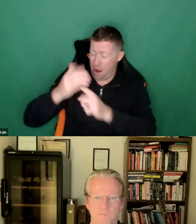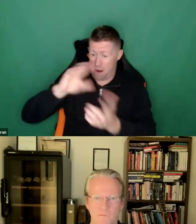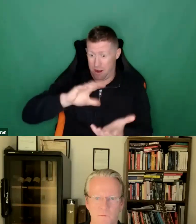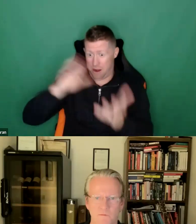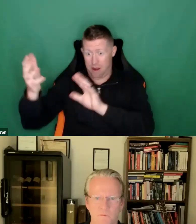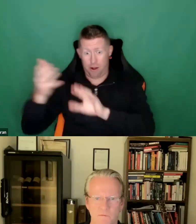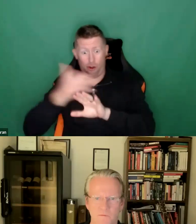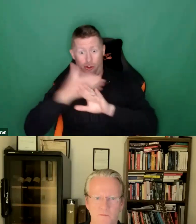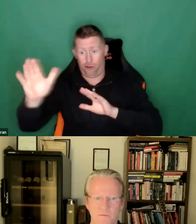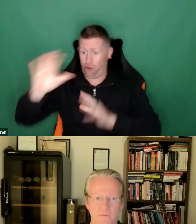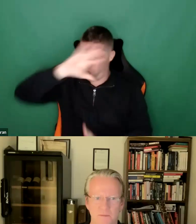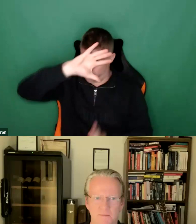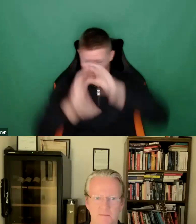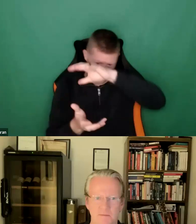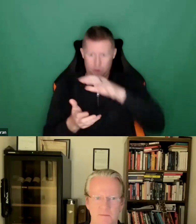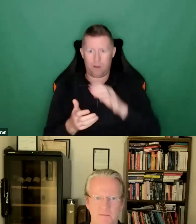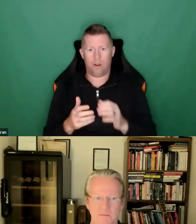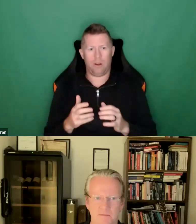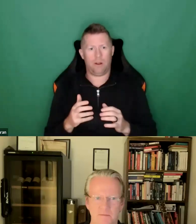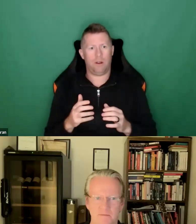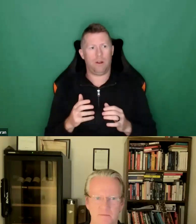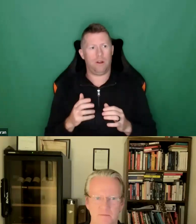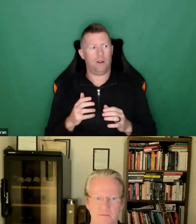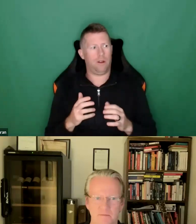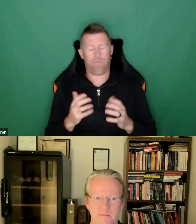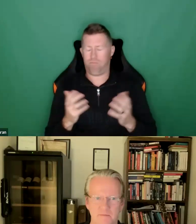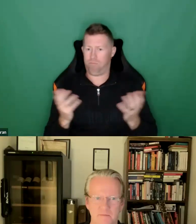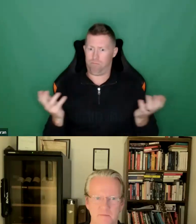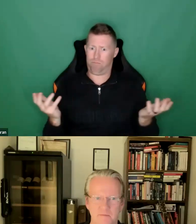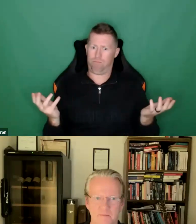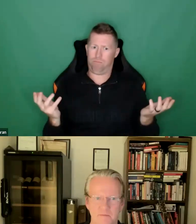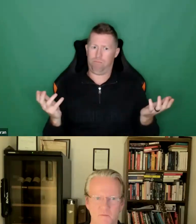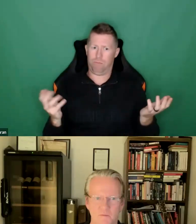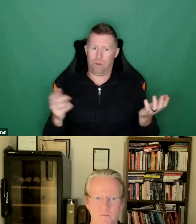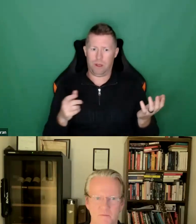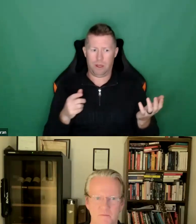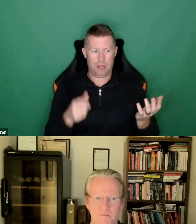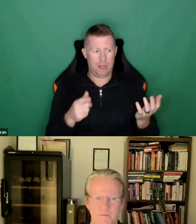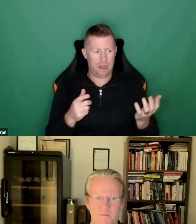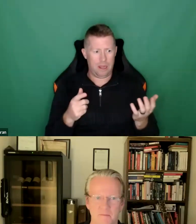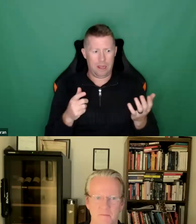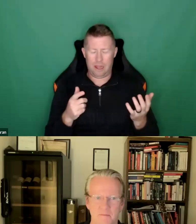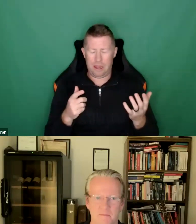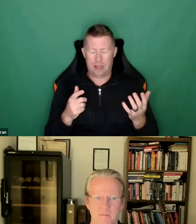people. We are all busy doing things the way that we have always done them. And the idea of disrupting long-standing